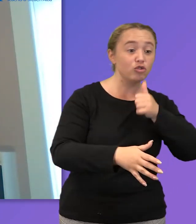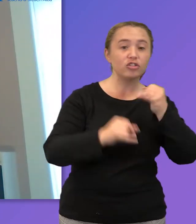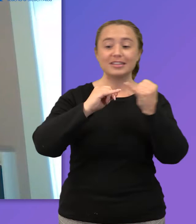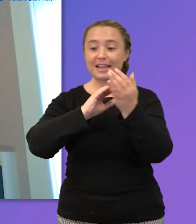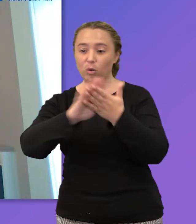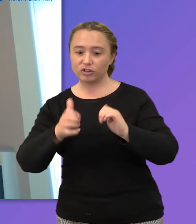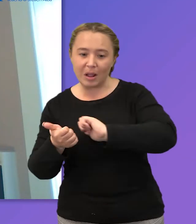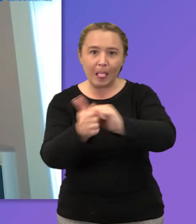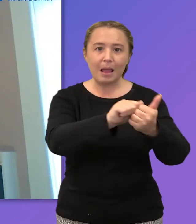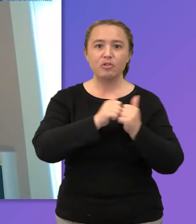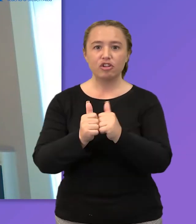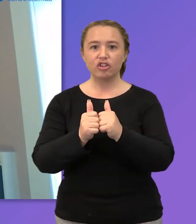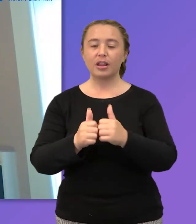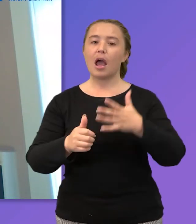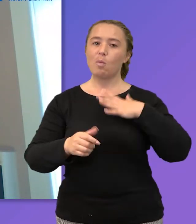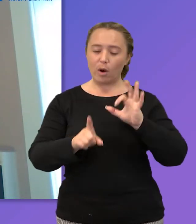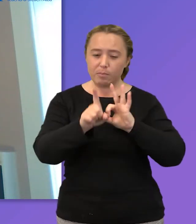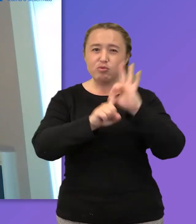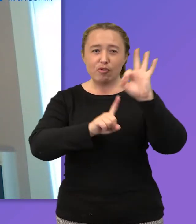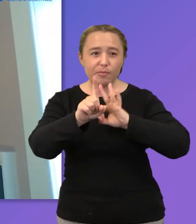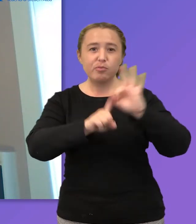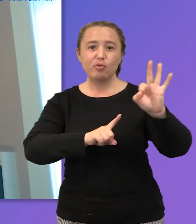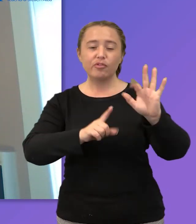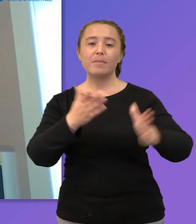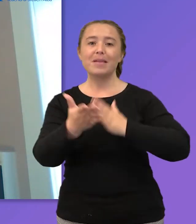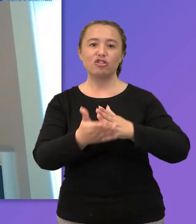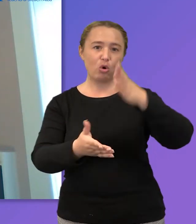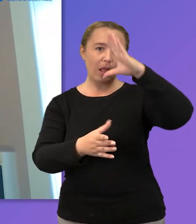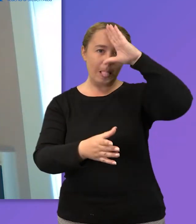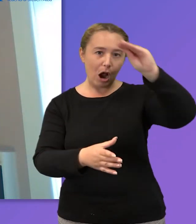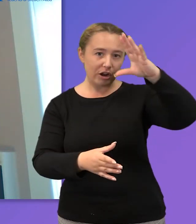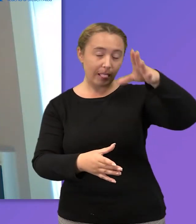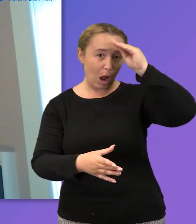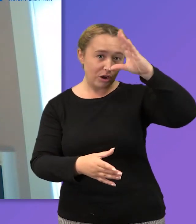and stakeholders, and we strive to have continuous improvement in learning at the heart of our